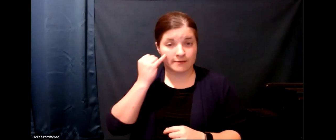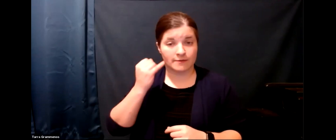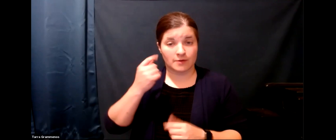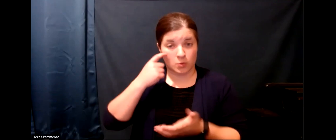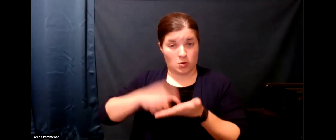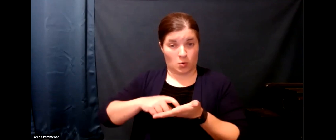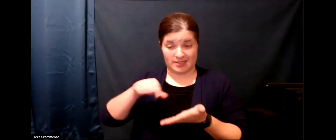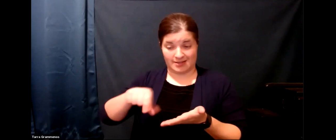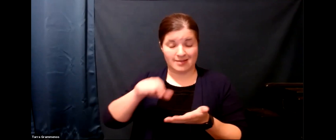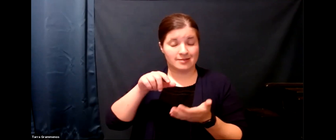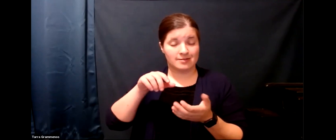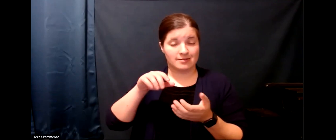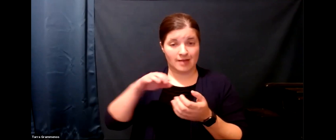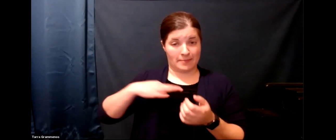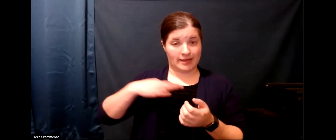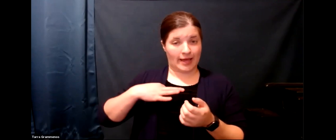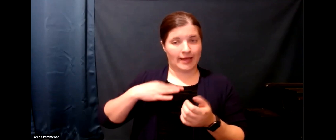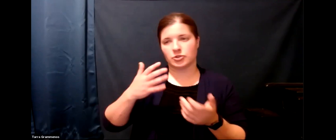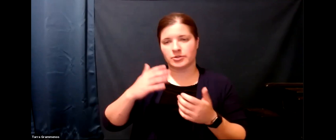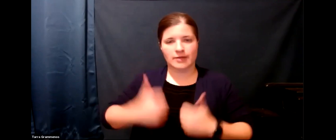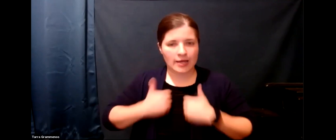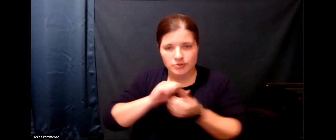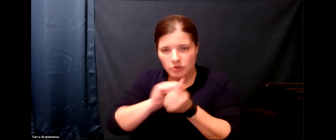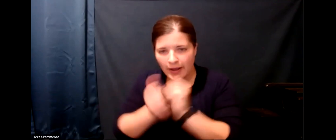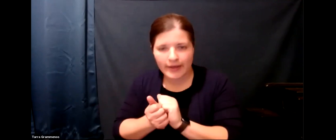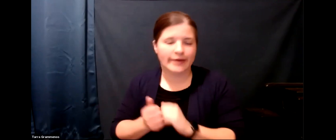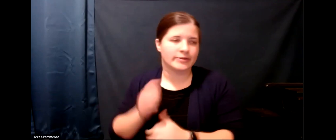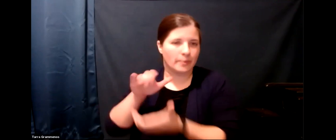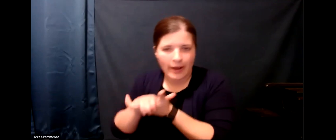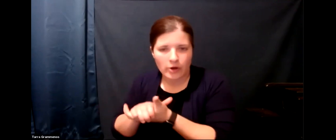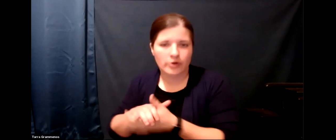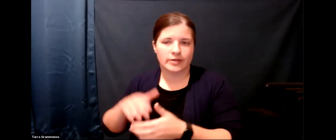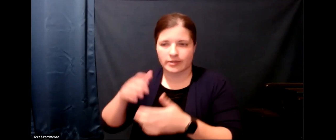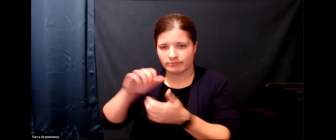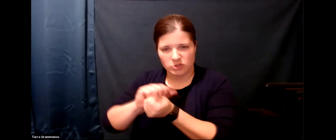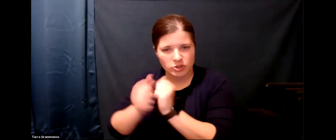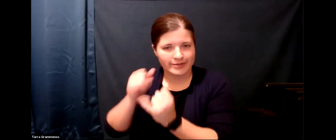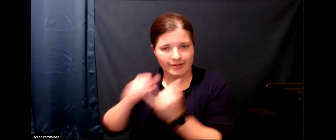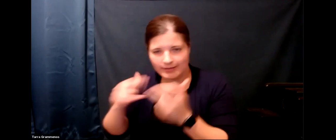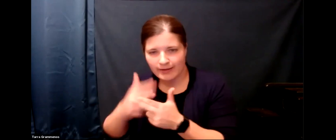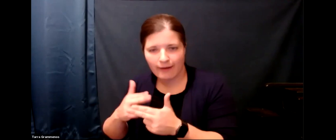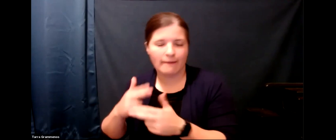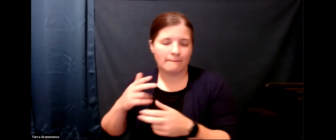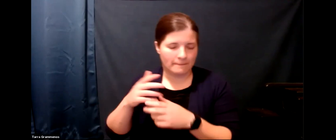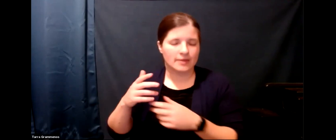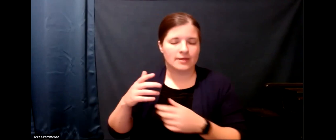maybe changing their address or their name, there's new information according to what we have in our system,